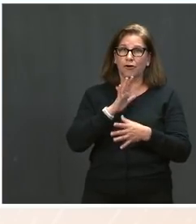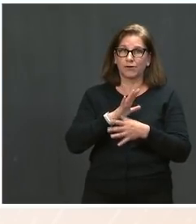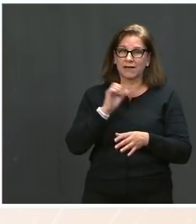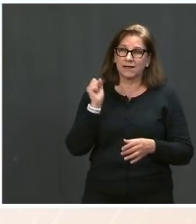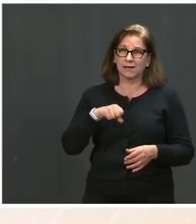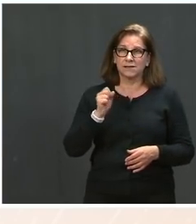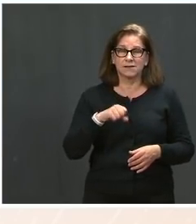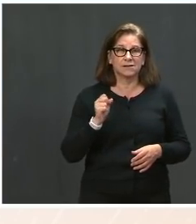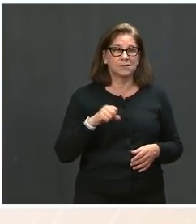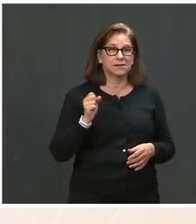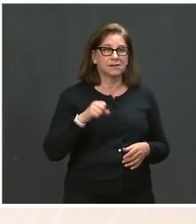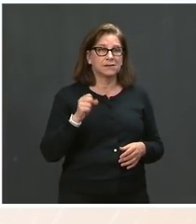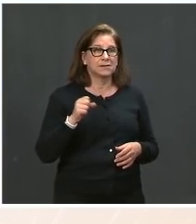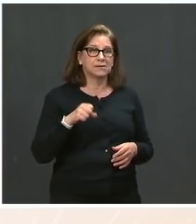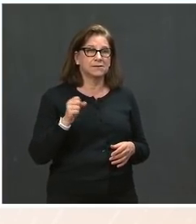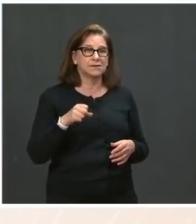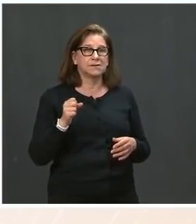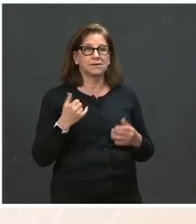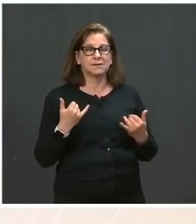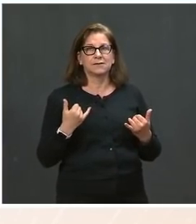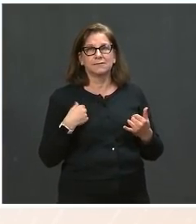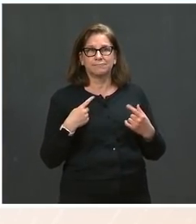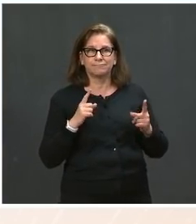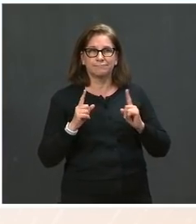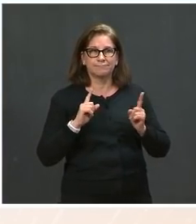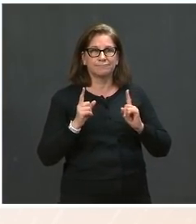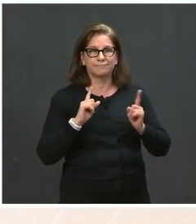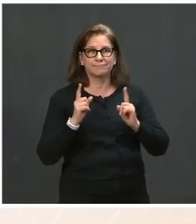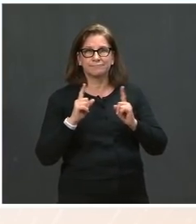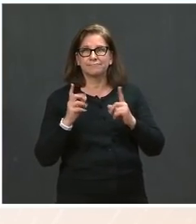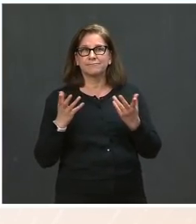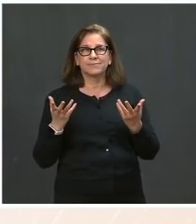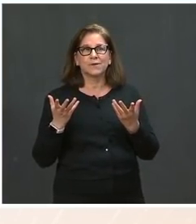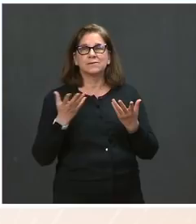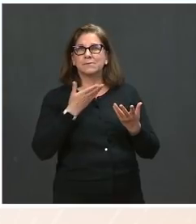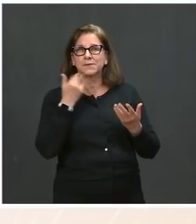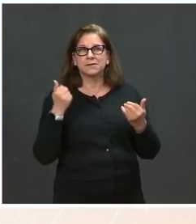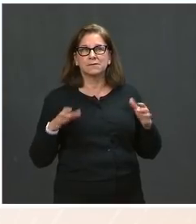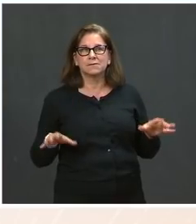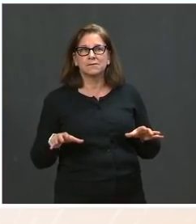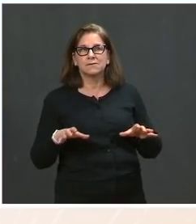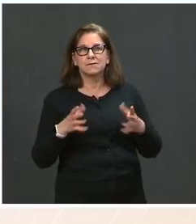to have a discussion about best practices, what they're -- how it's -- the shortage is impacting their industries;